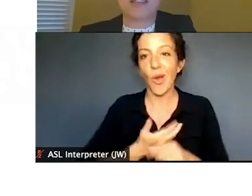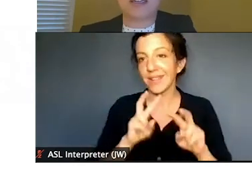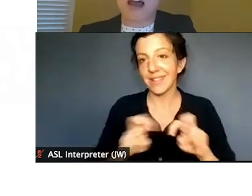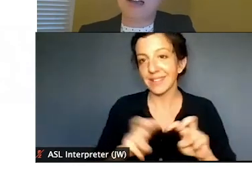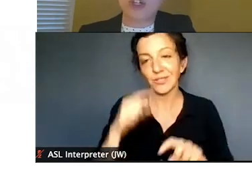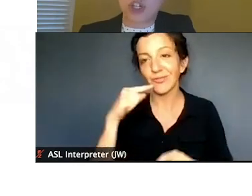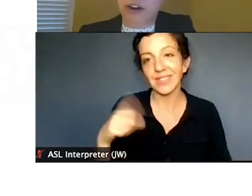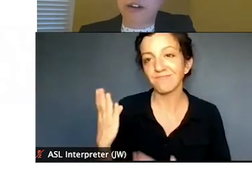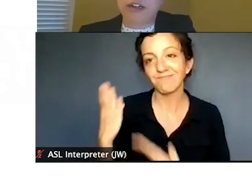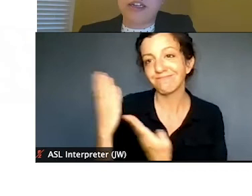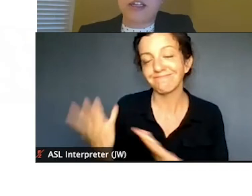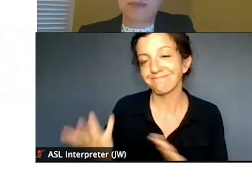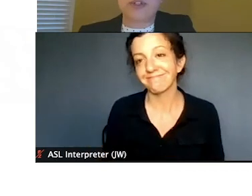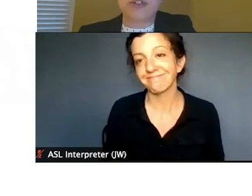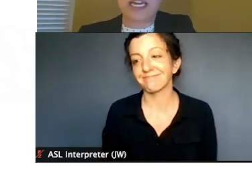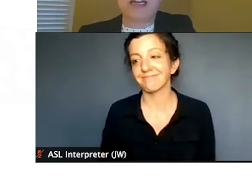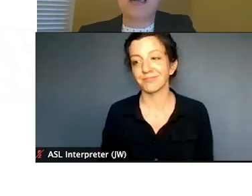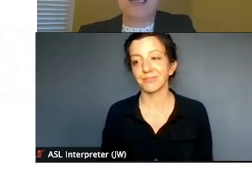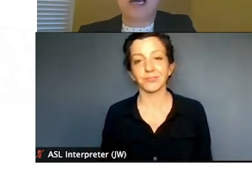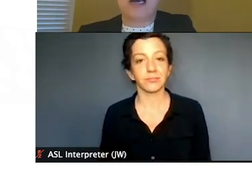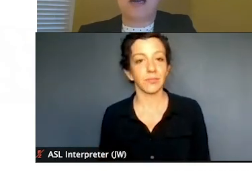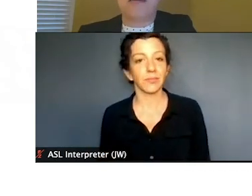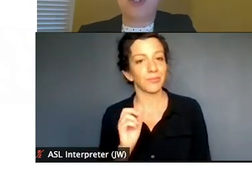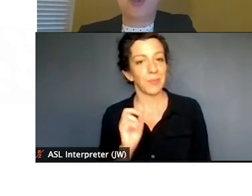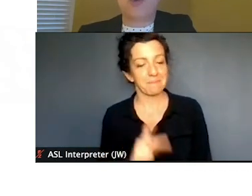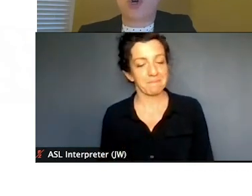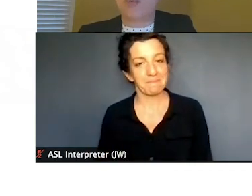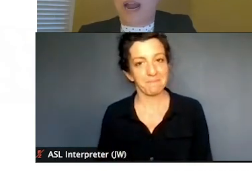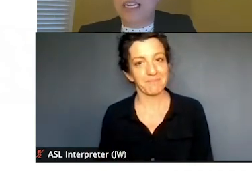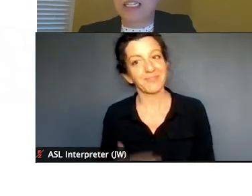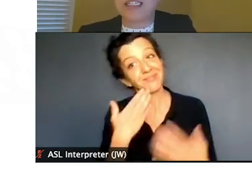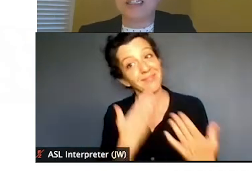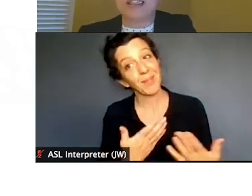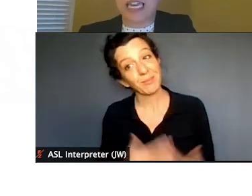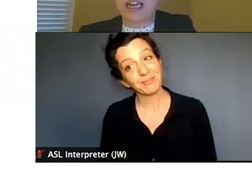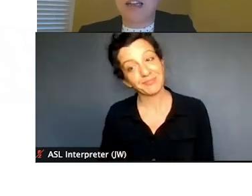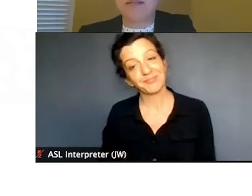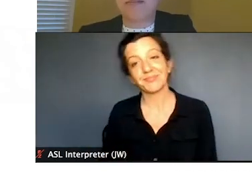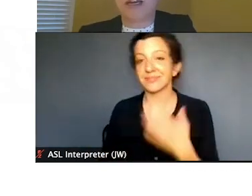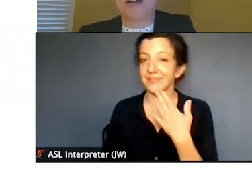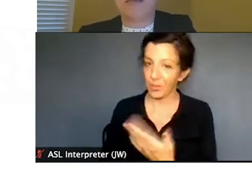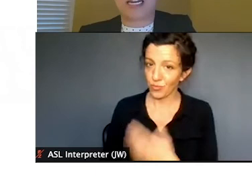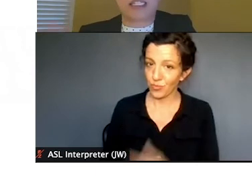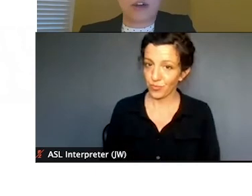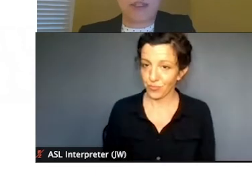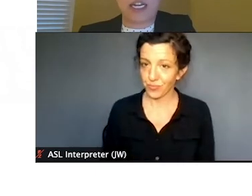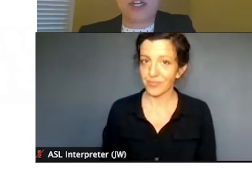to not share their personal data, to correct data that is in their possession.